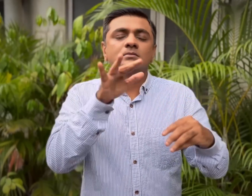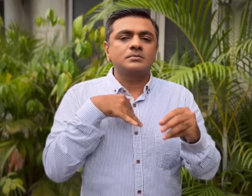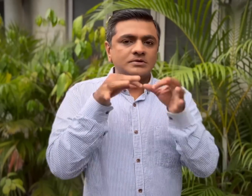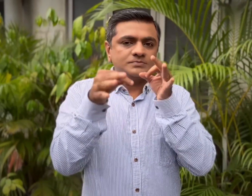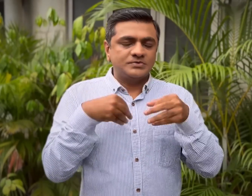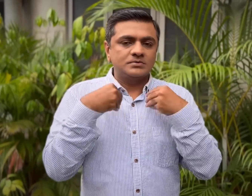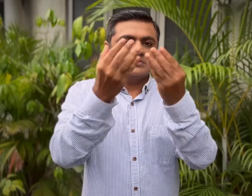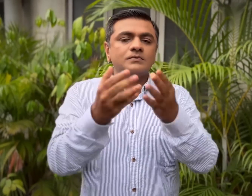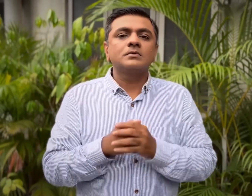Let me explain.